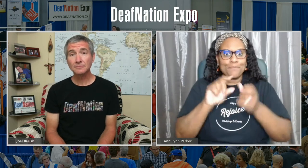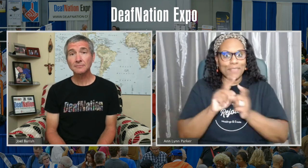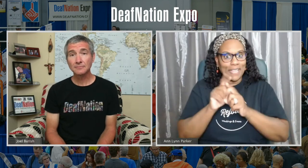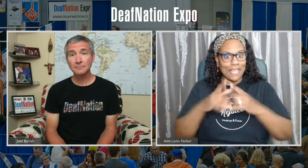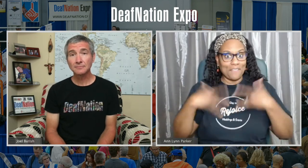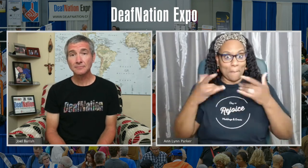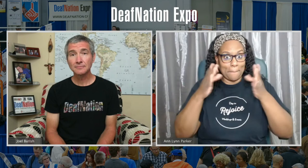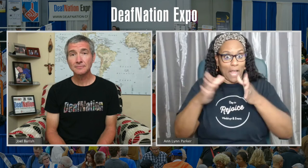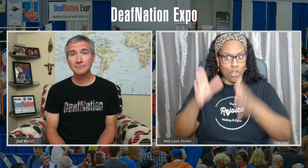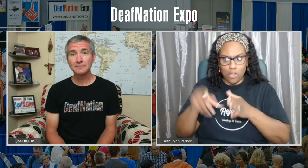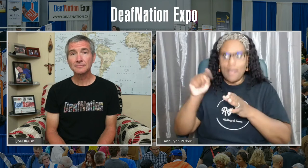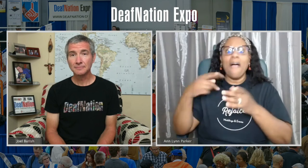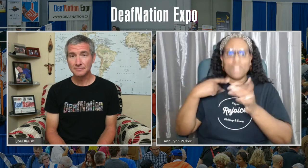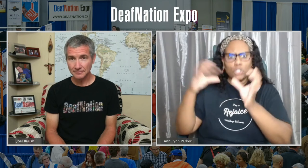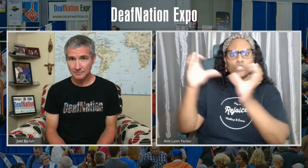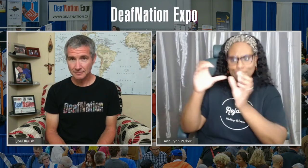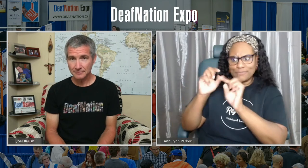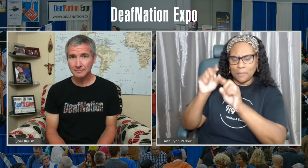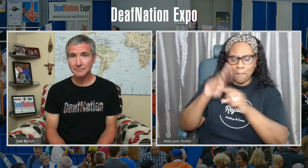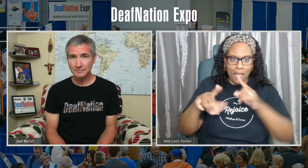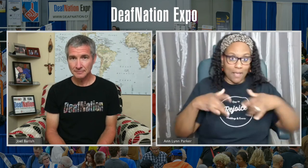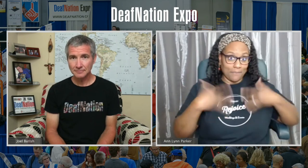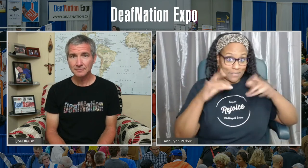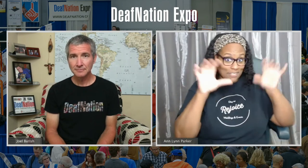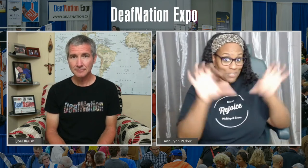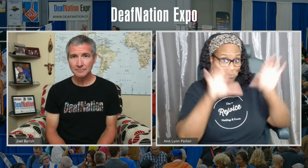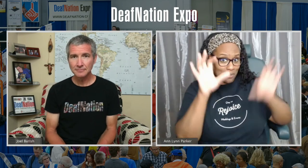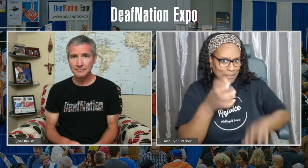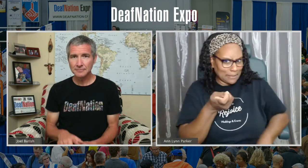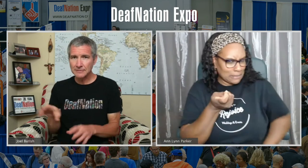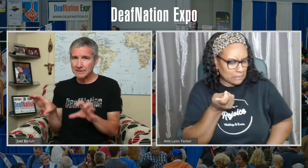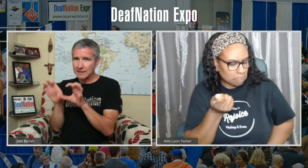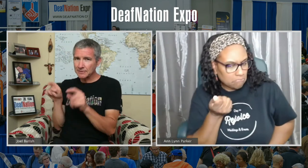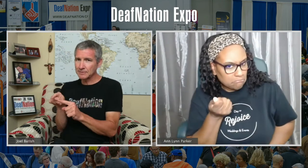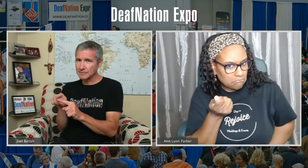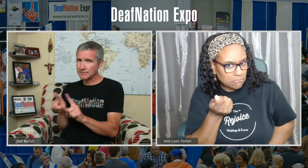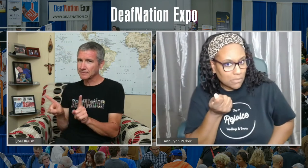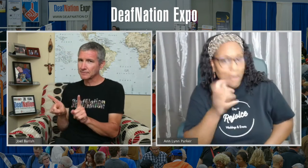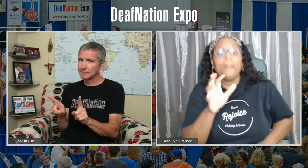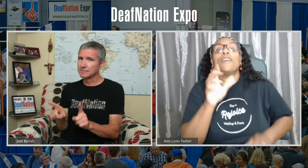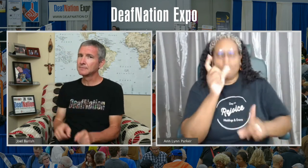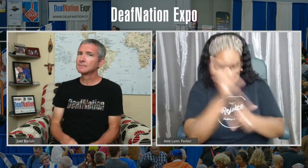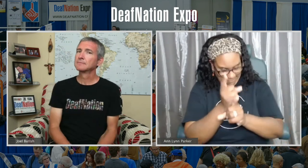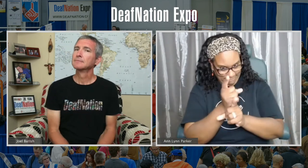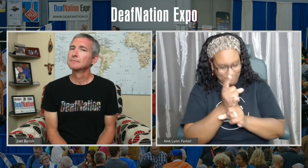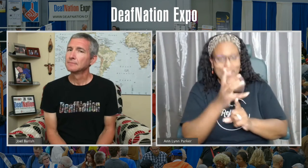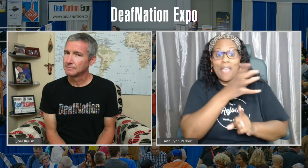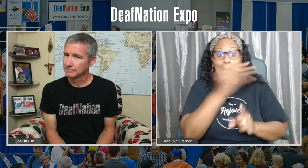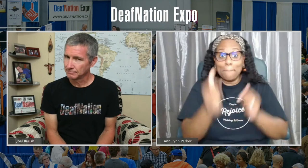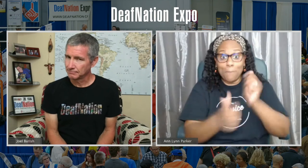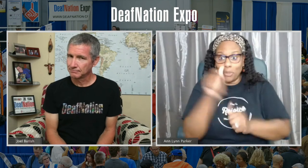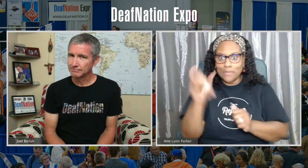Many take courses as an event planner and there are certificates, but not event decoration and design. That’s different. Right.